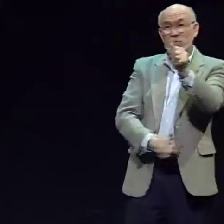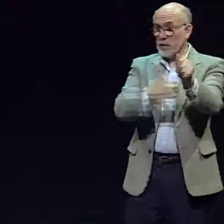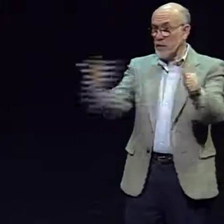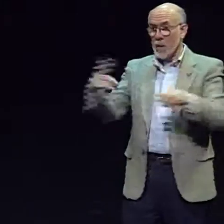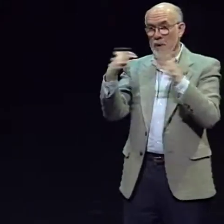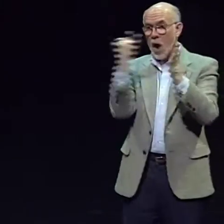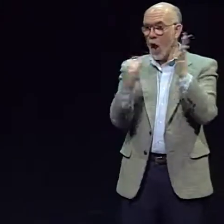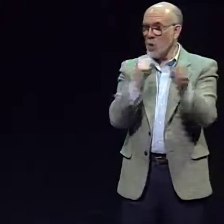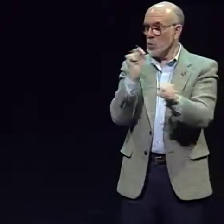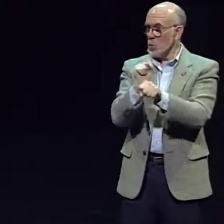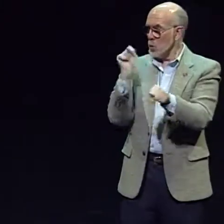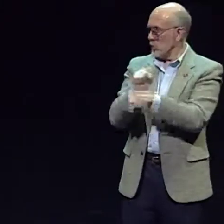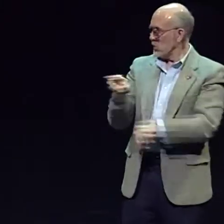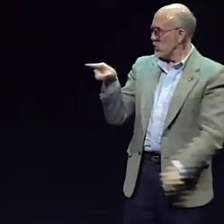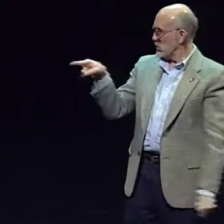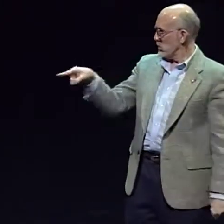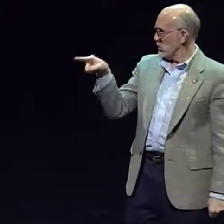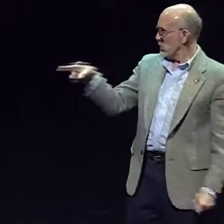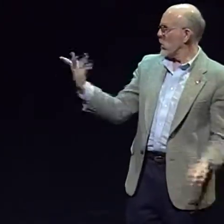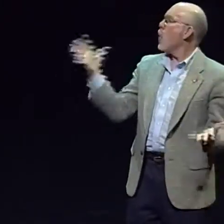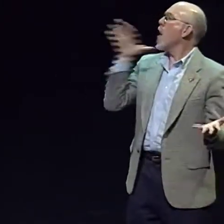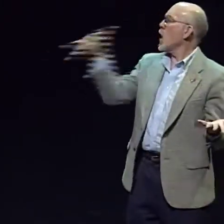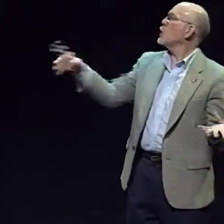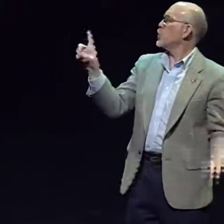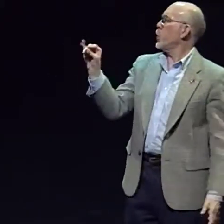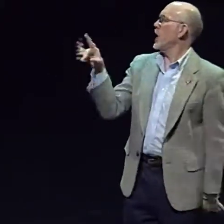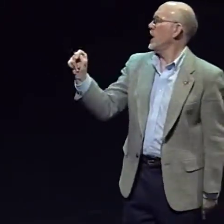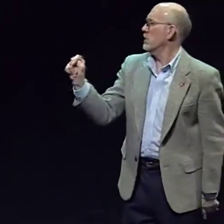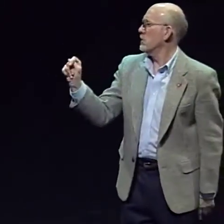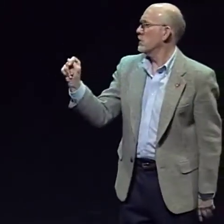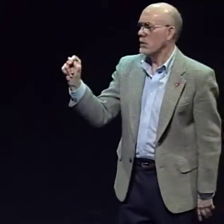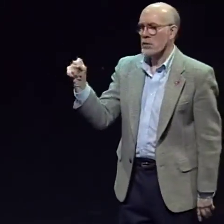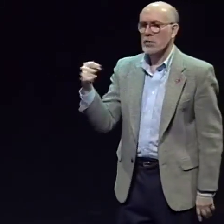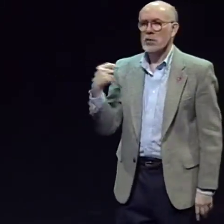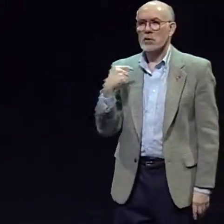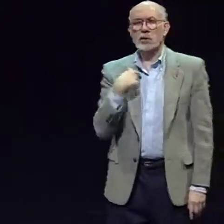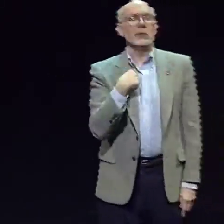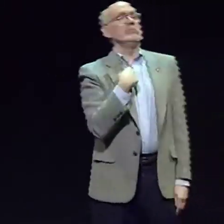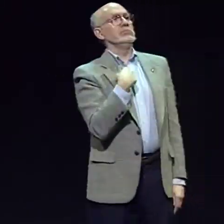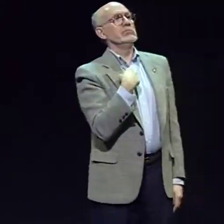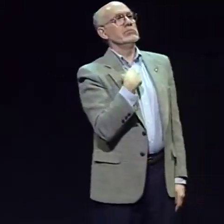"YOU THINK YOU KNOW EVERYTHING ABOUT ARTWORK. WHY DON'T YOU DO IT?"